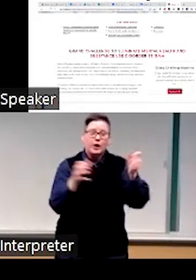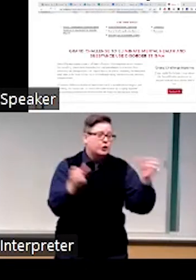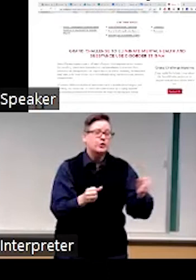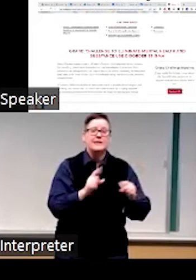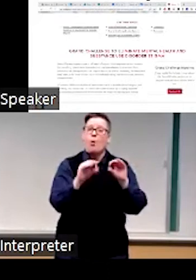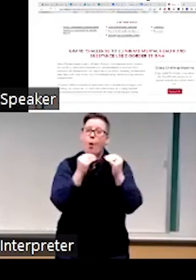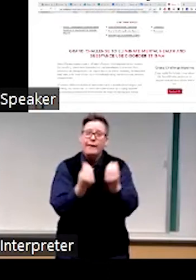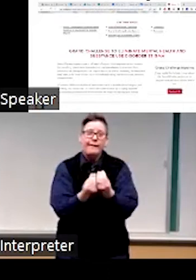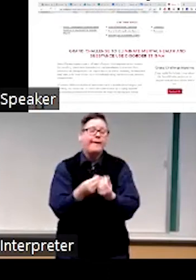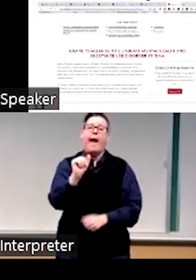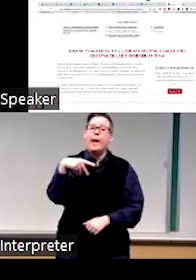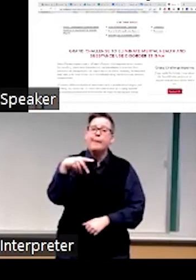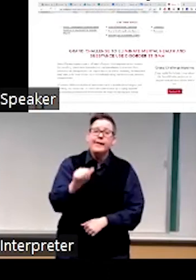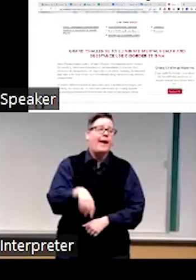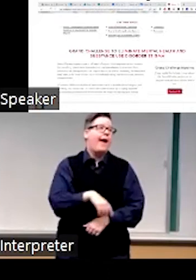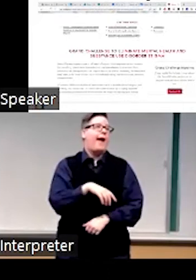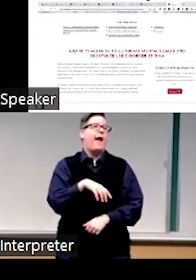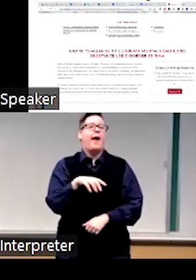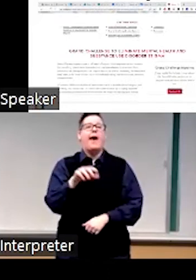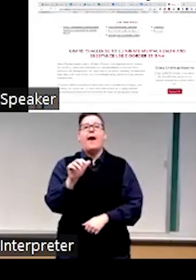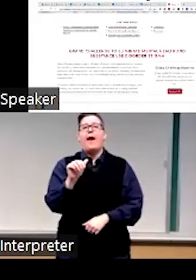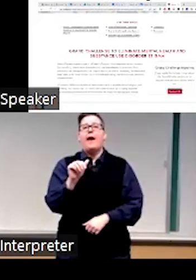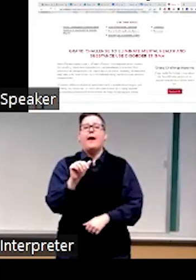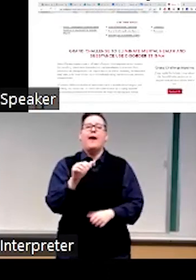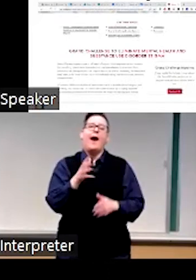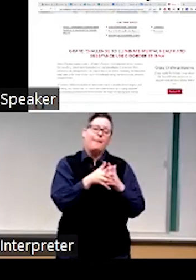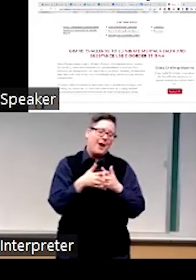the American Psychological Association American Psychiatric association and so forth have